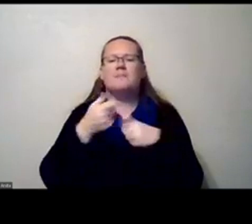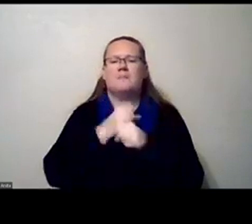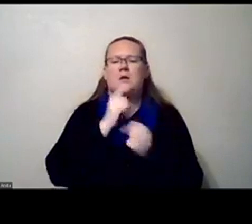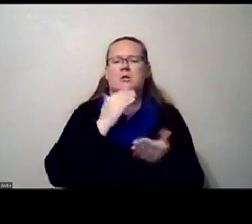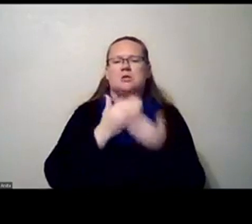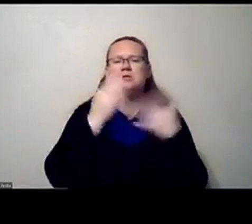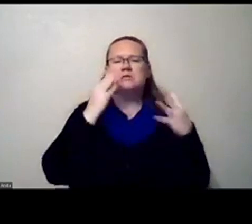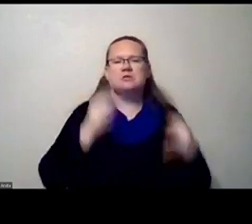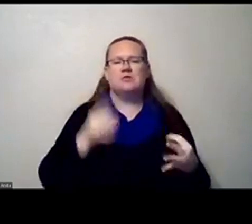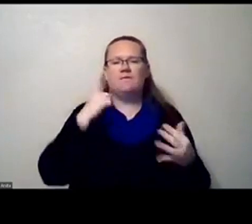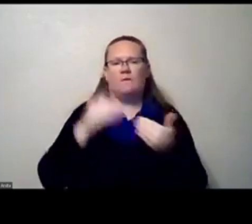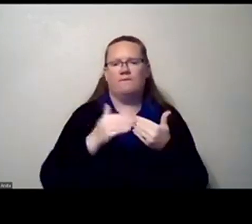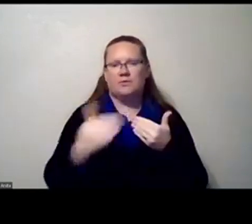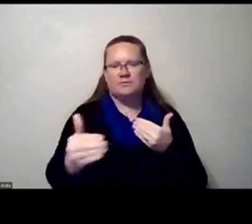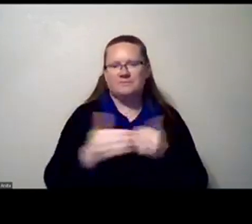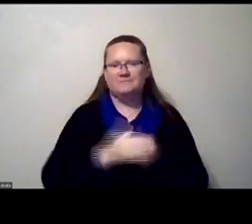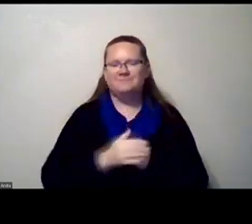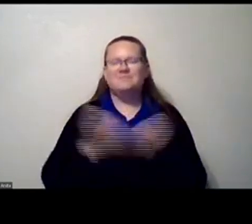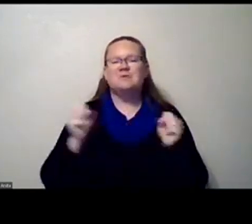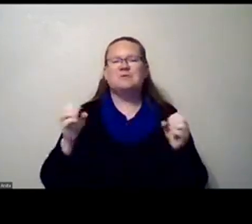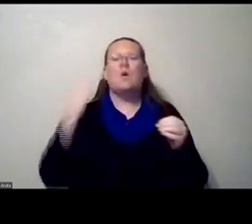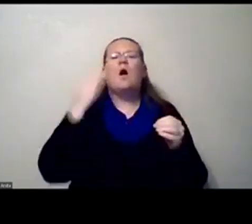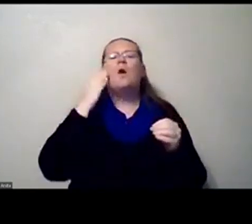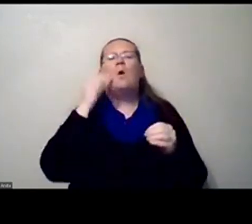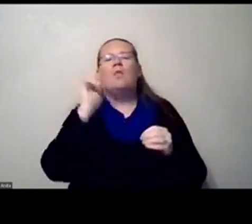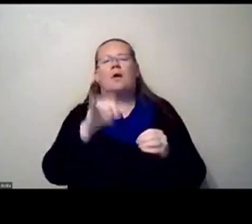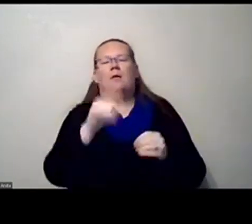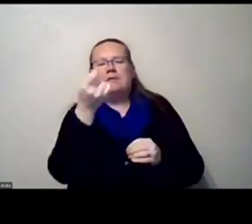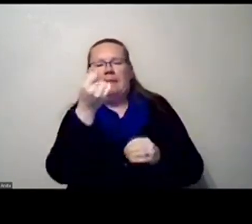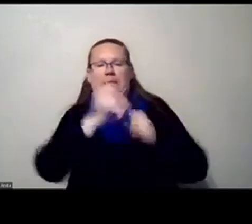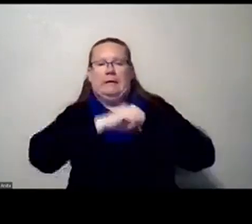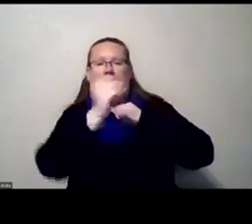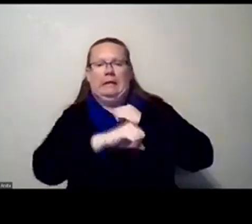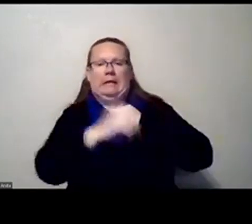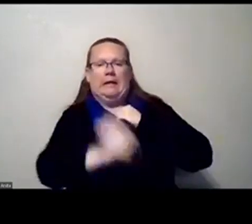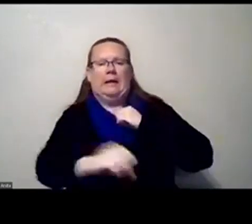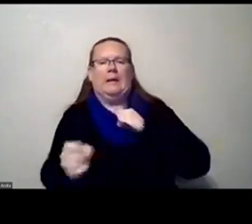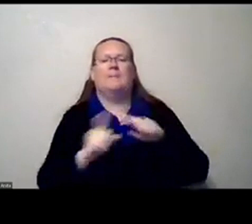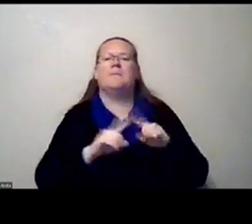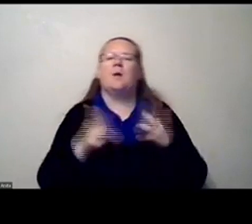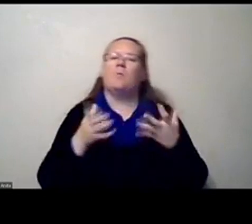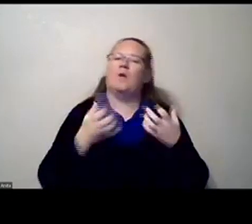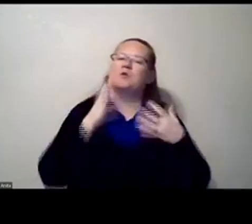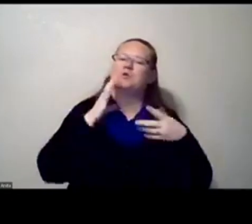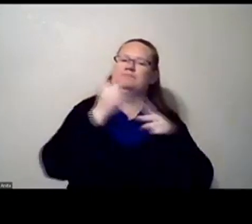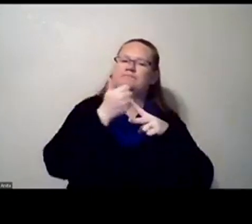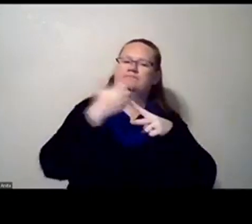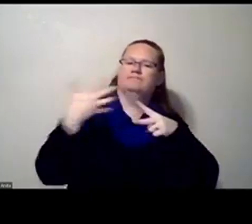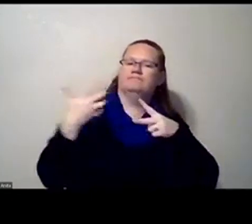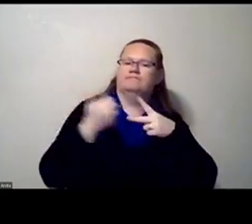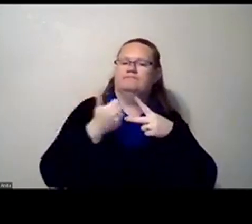So with that I know that was a little long winded, but I wanted to touch on those two larger issues,